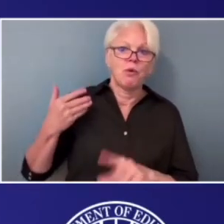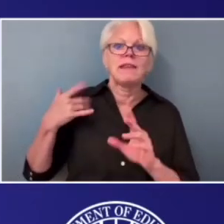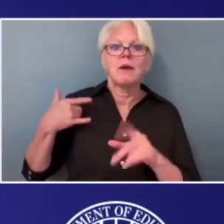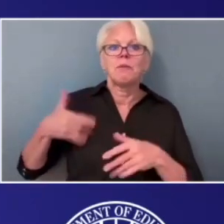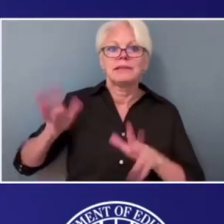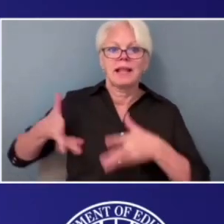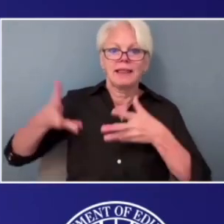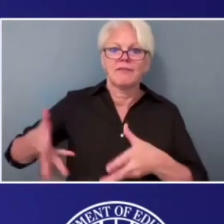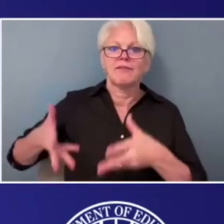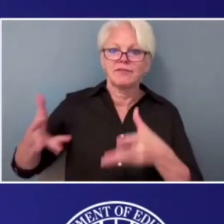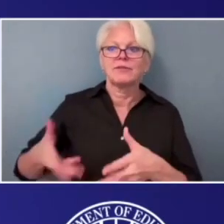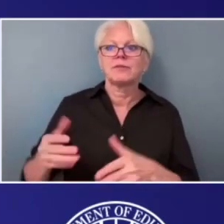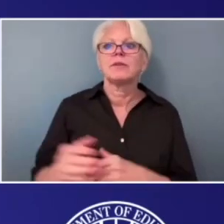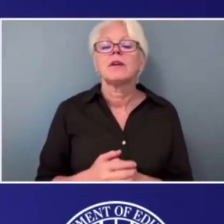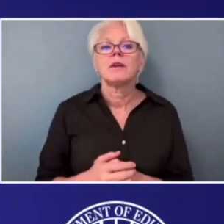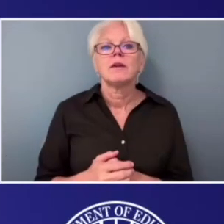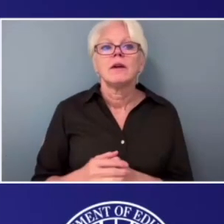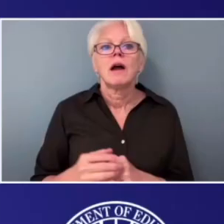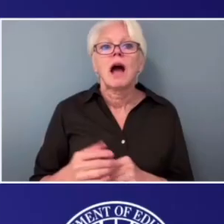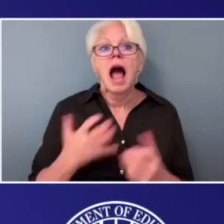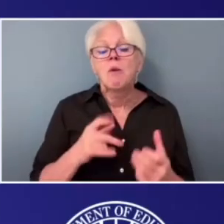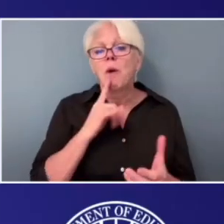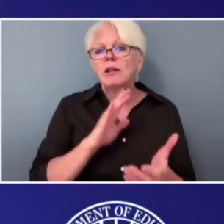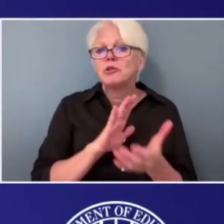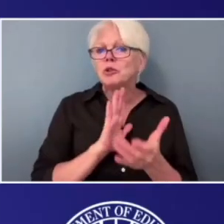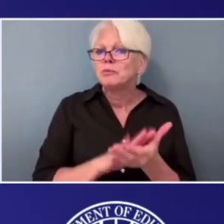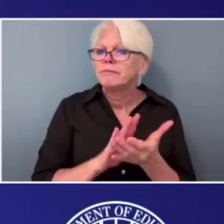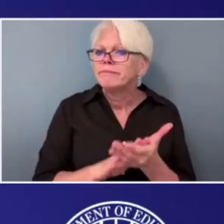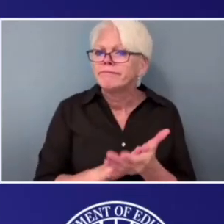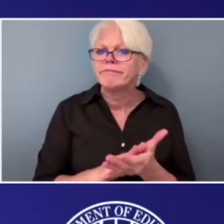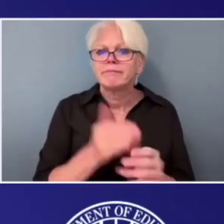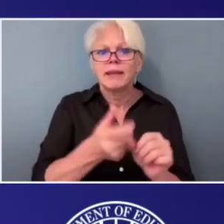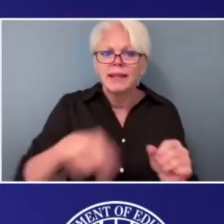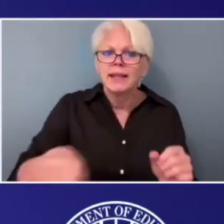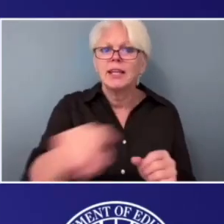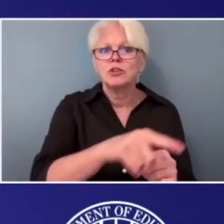And I just want to commend each and every one of you for the way that you're engaging